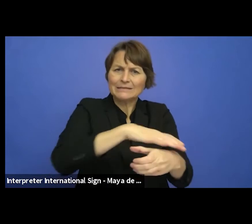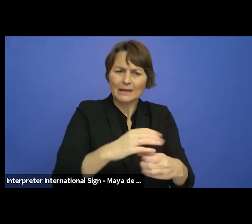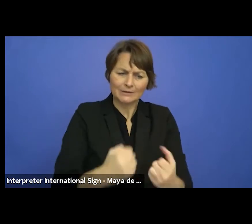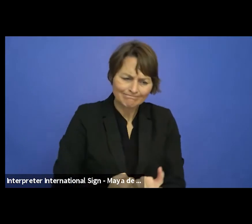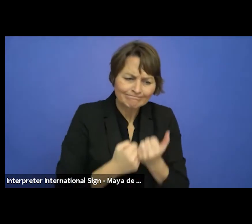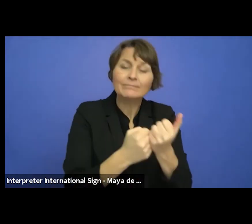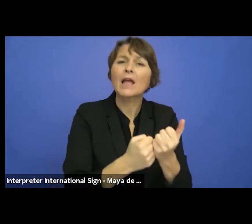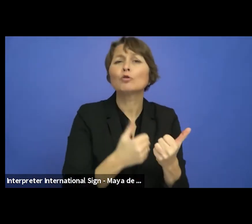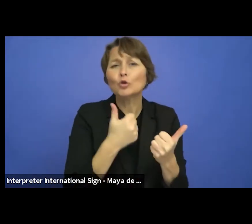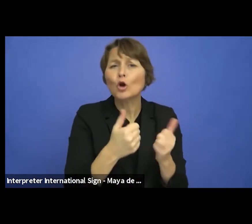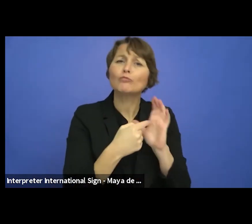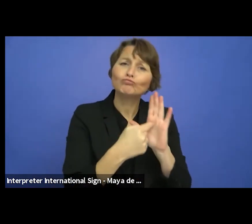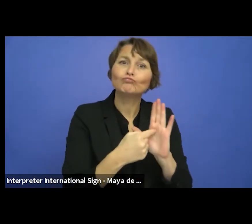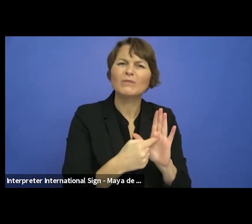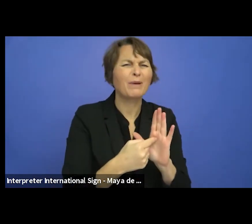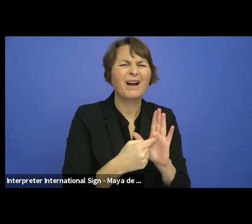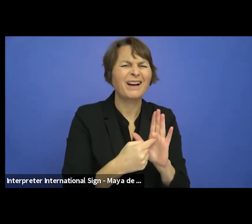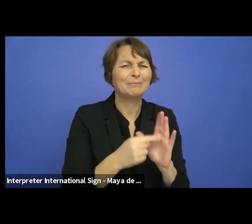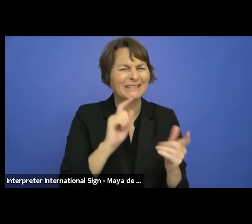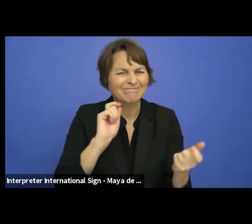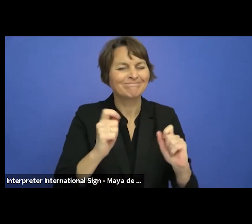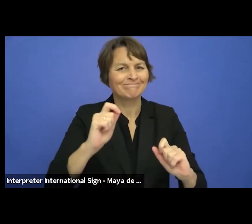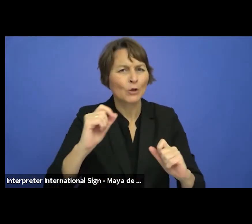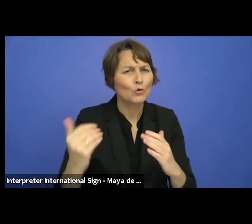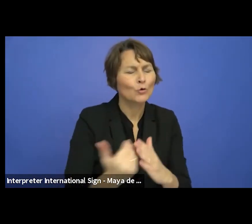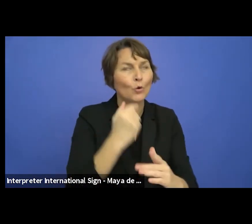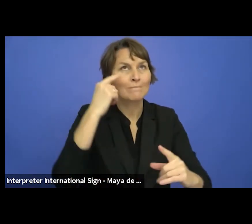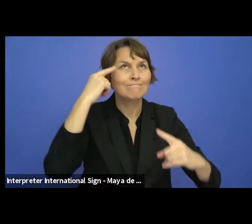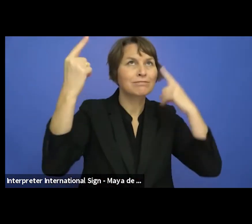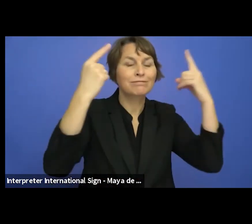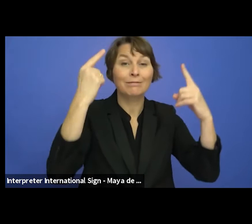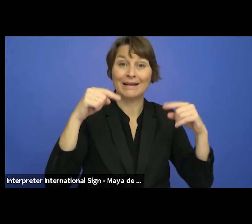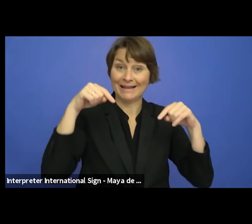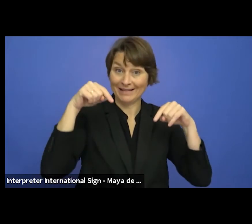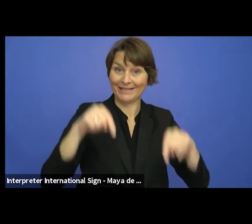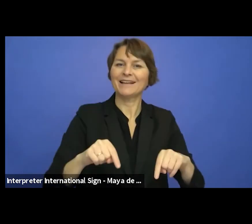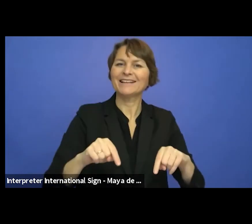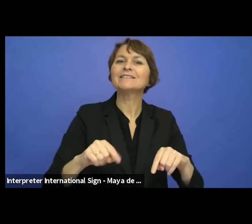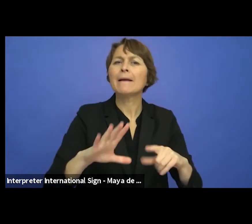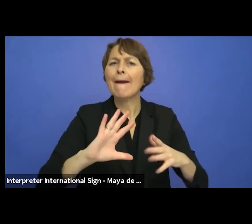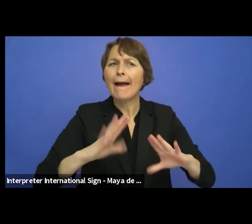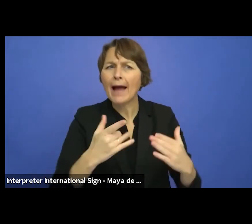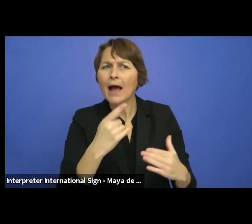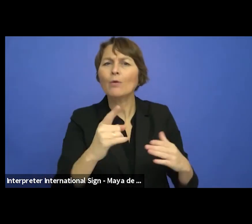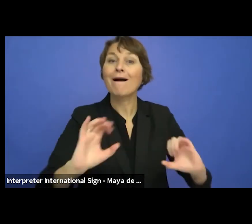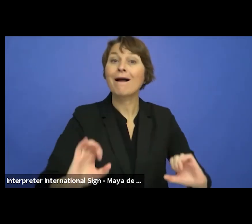I think that the live recording and streaming of the supported performances will be promoted